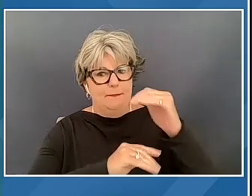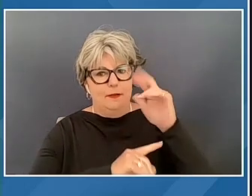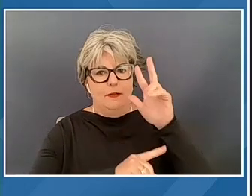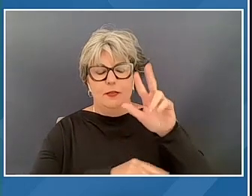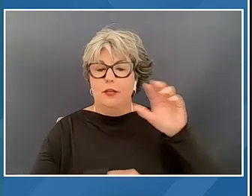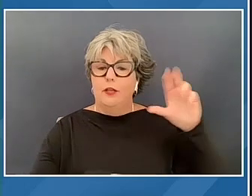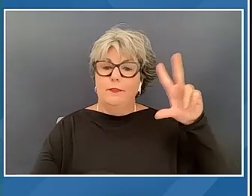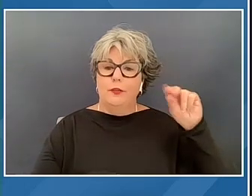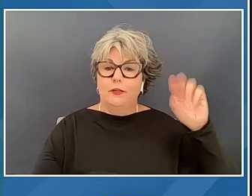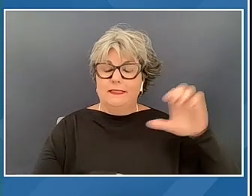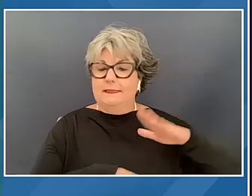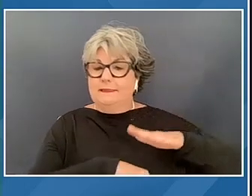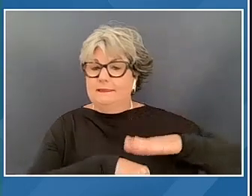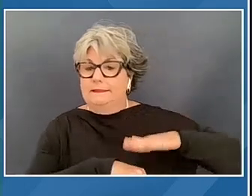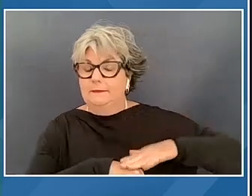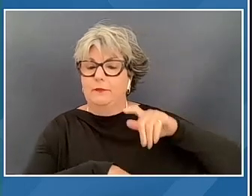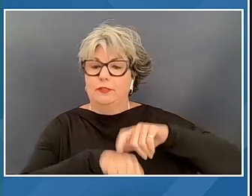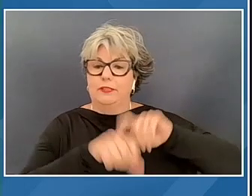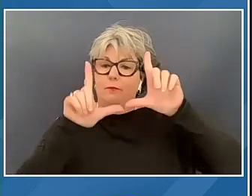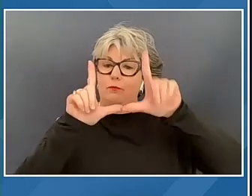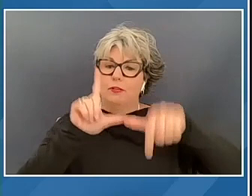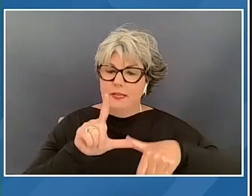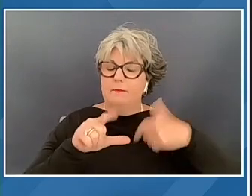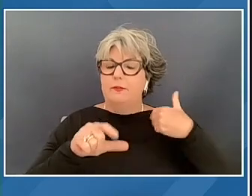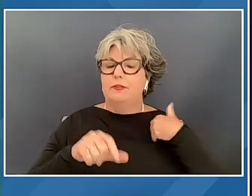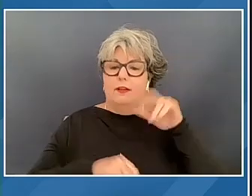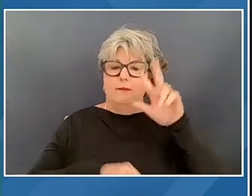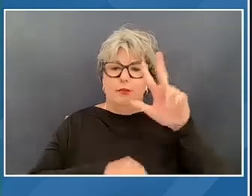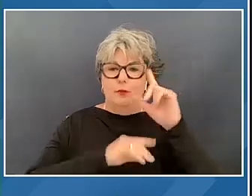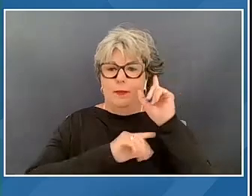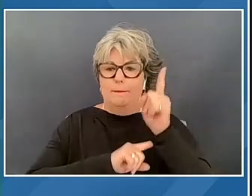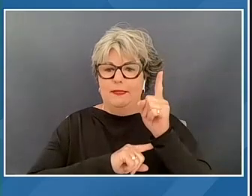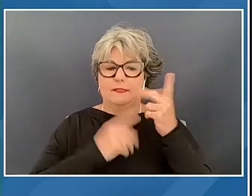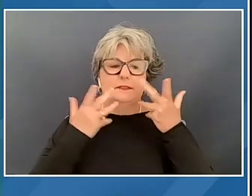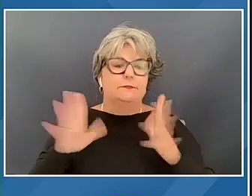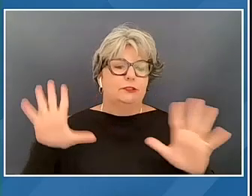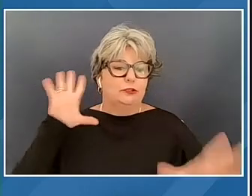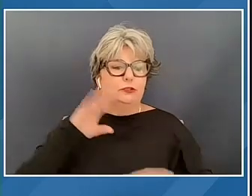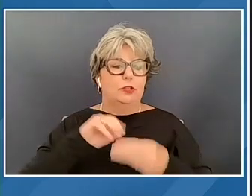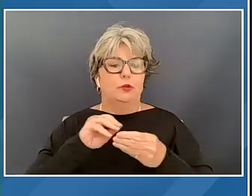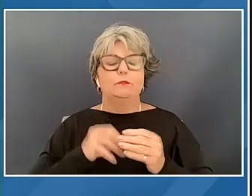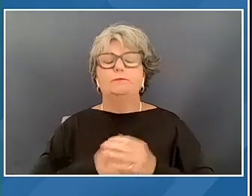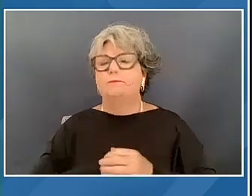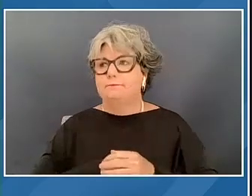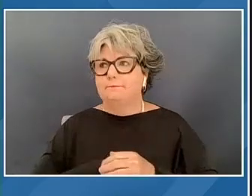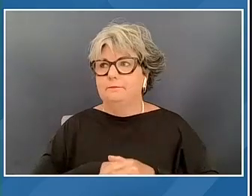before your time is up, and then a final notice that your time is up. So with that, Kyra.